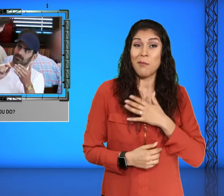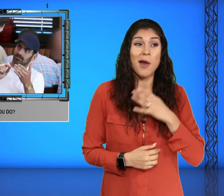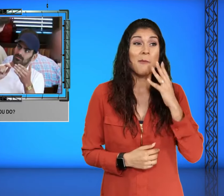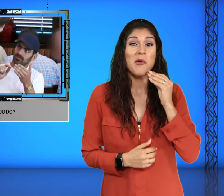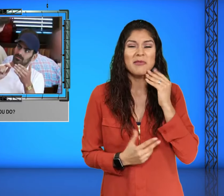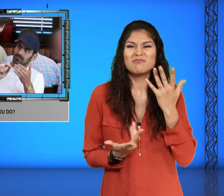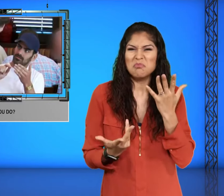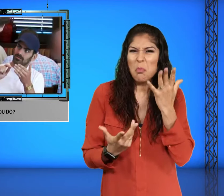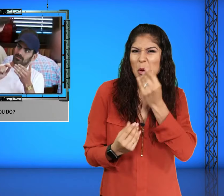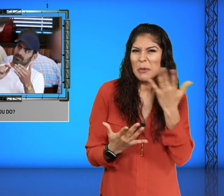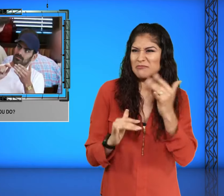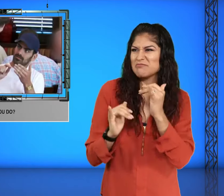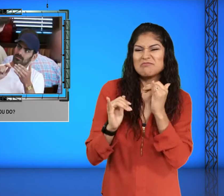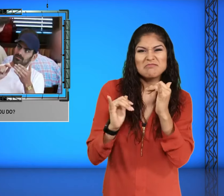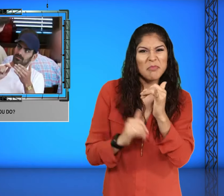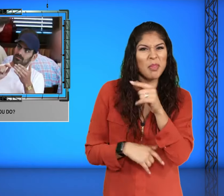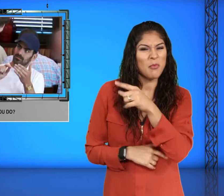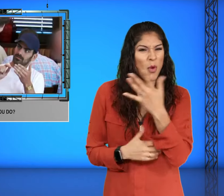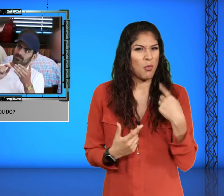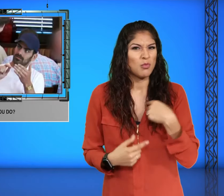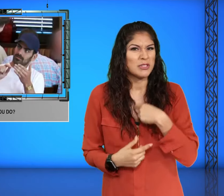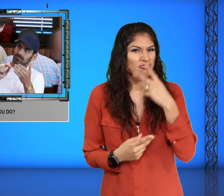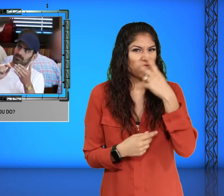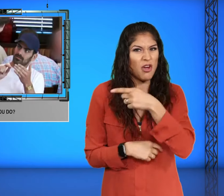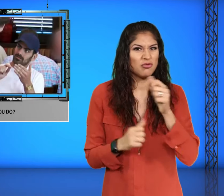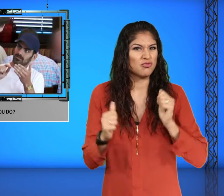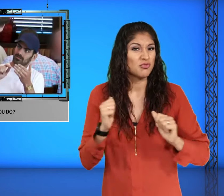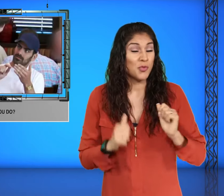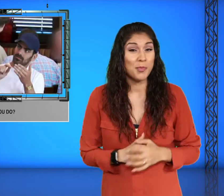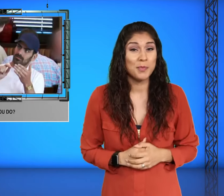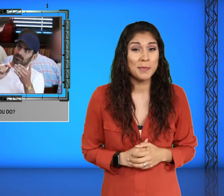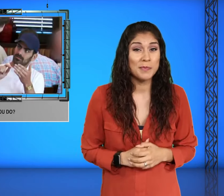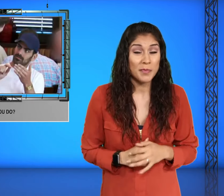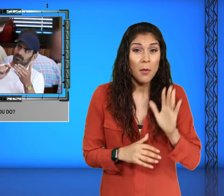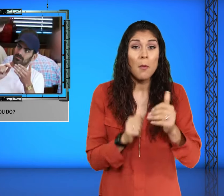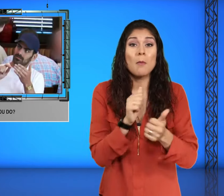My experience is pretty much what we saw on the show.